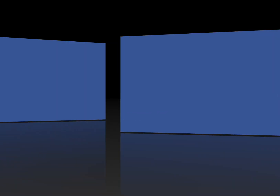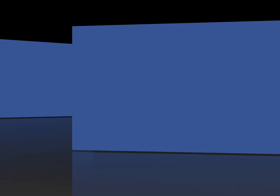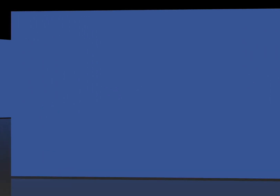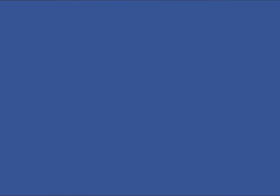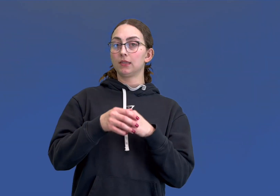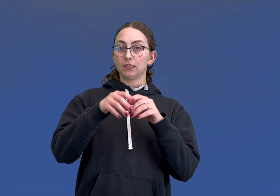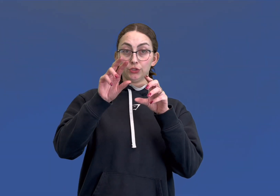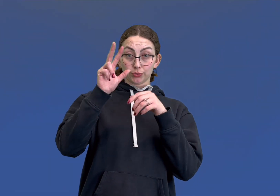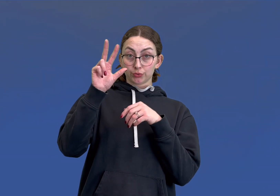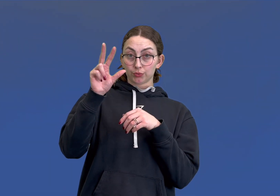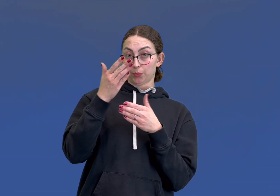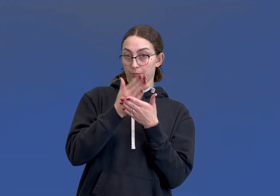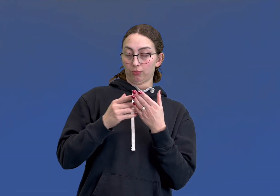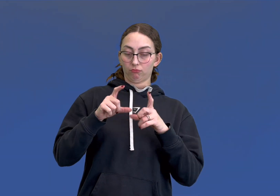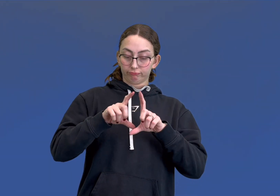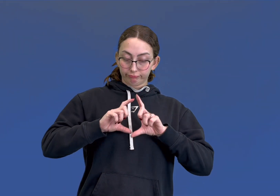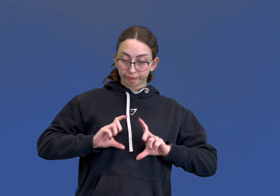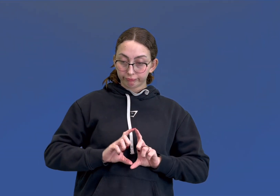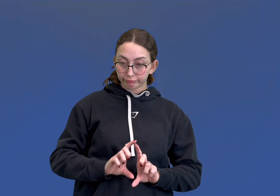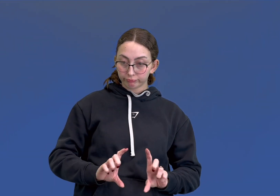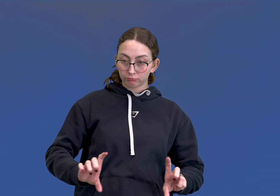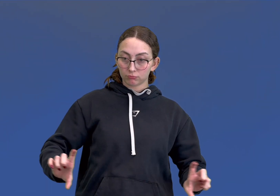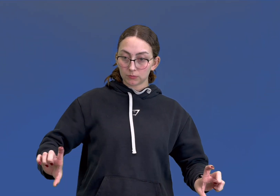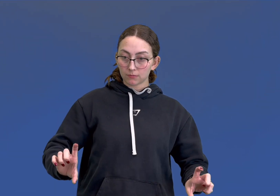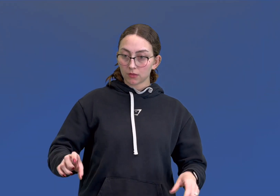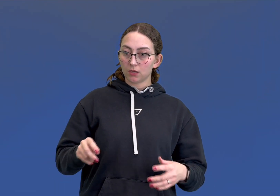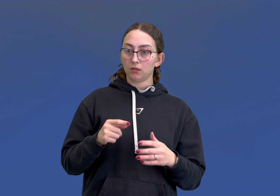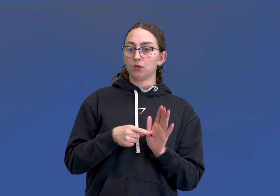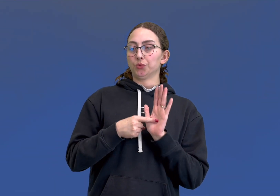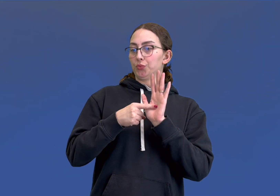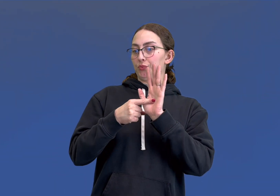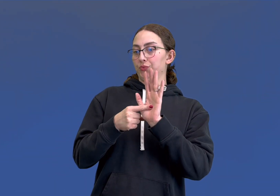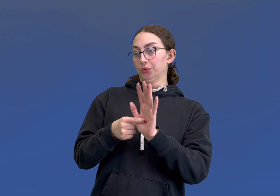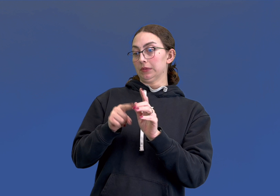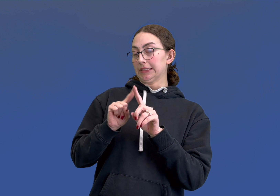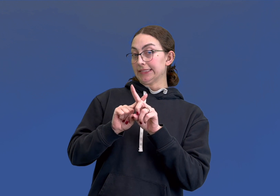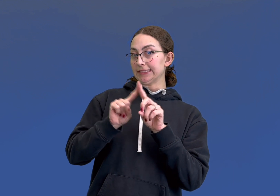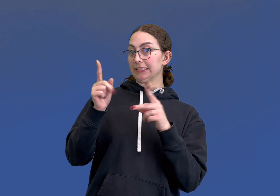The third part of the panel shows a